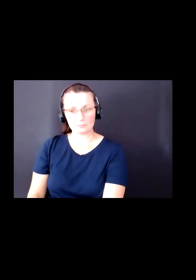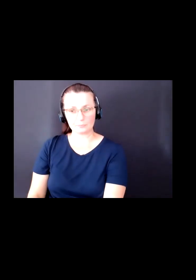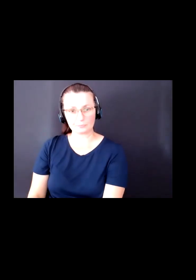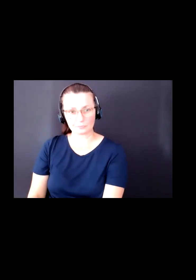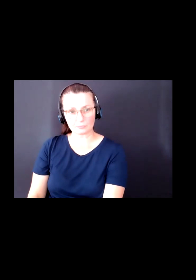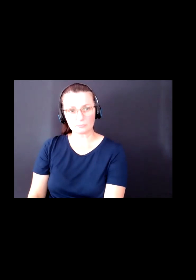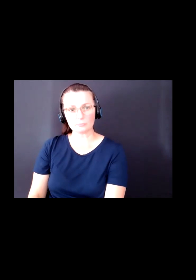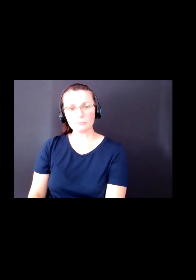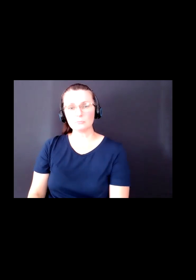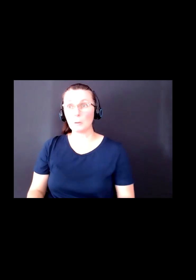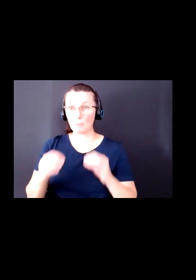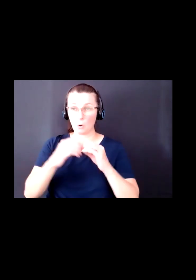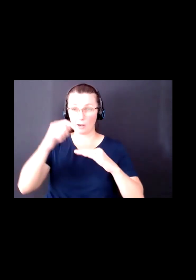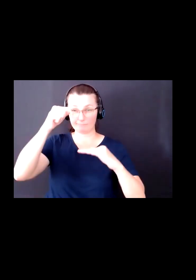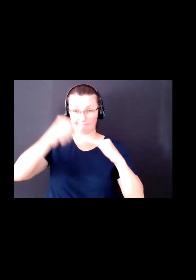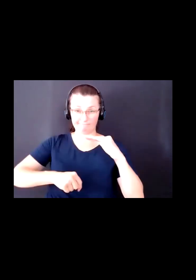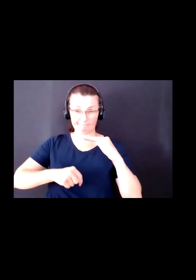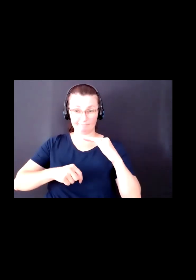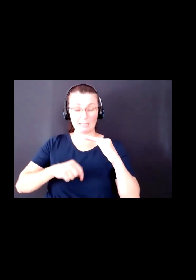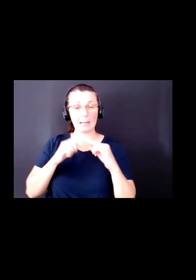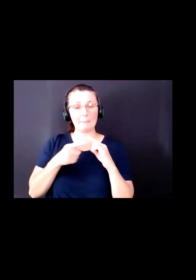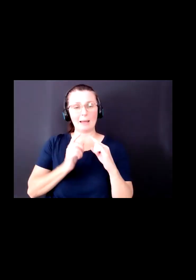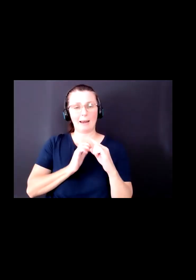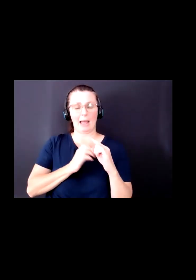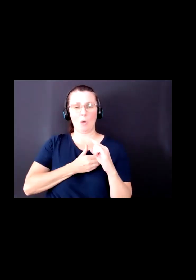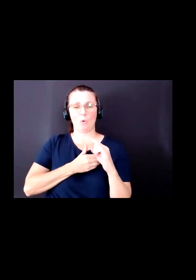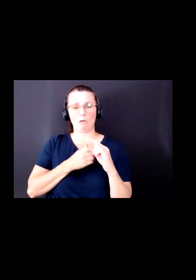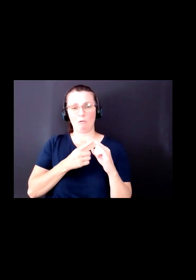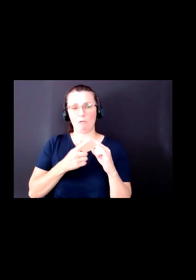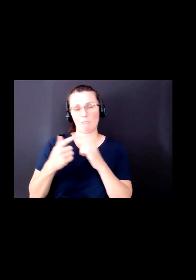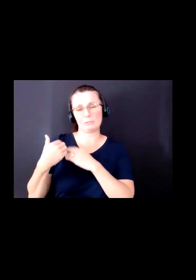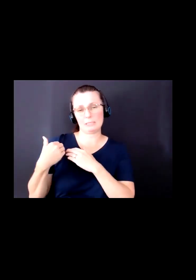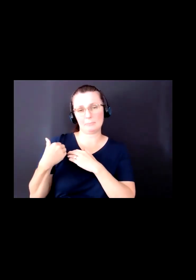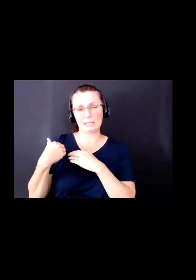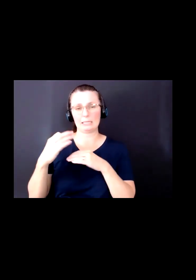detail about some of our most significant duties and functions,